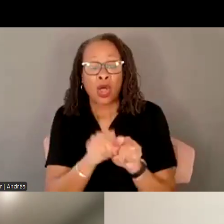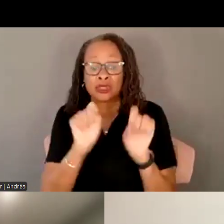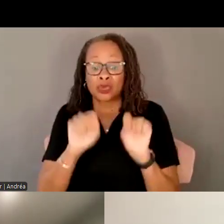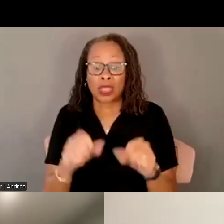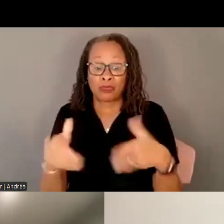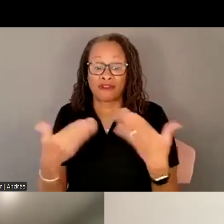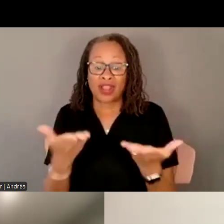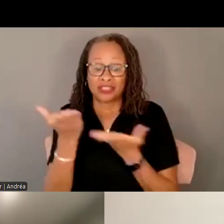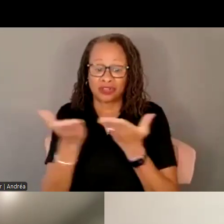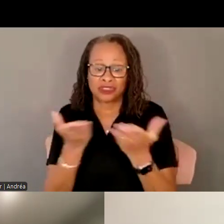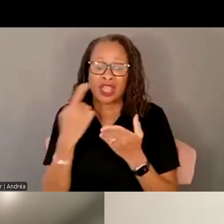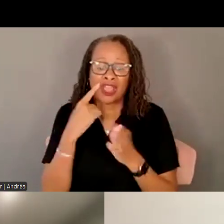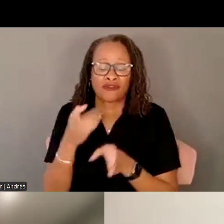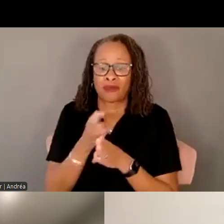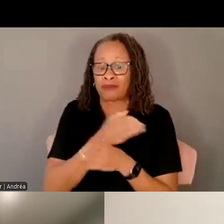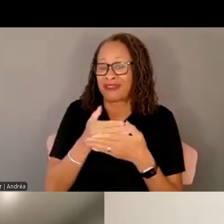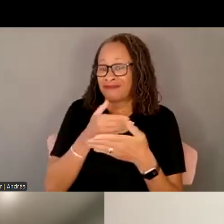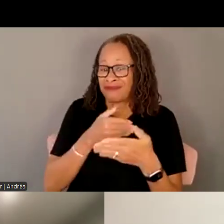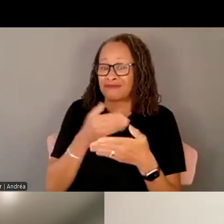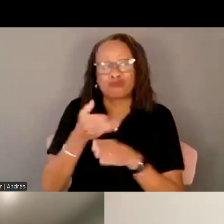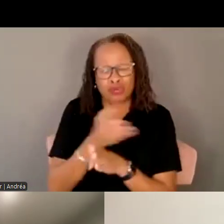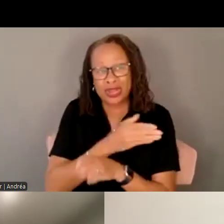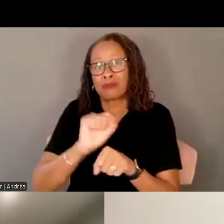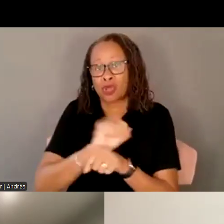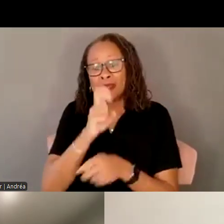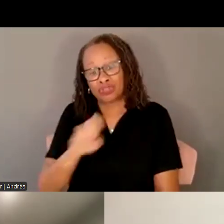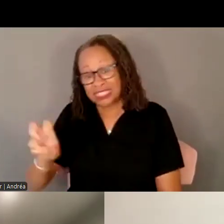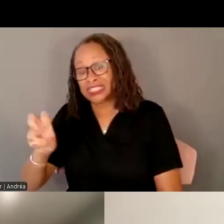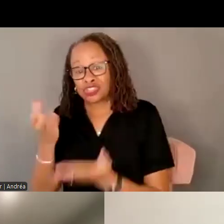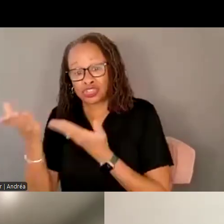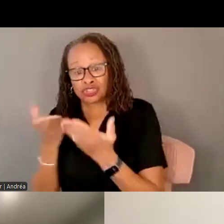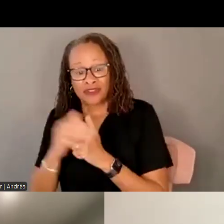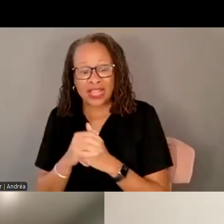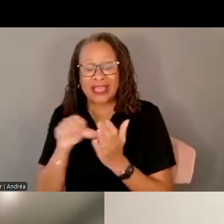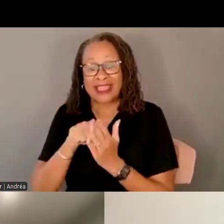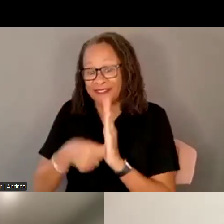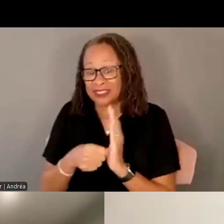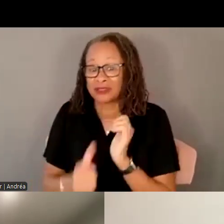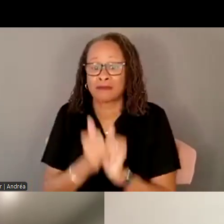for what we call pre-employment transition services. And so that's really an emphasis of the most recent piece of legislation